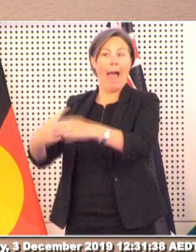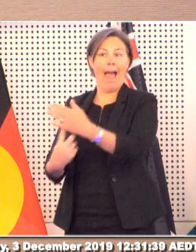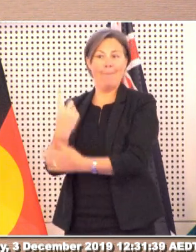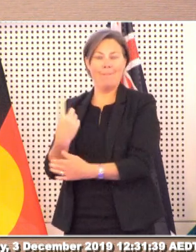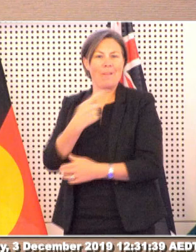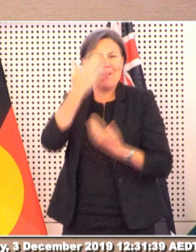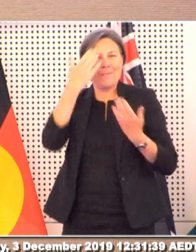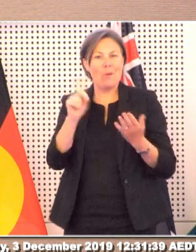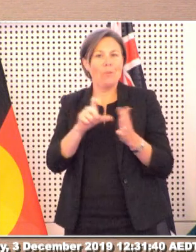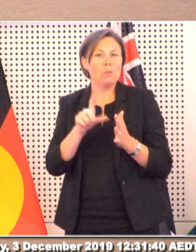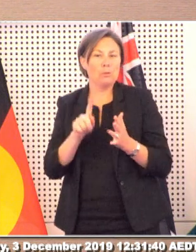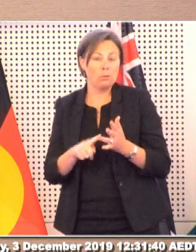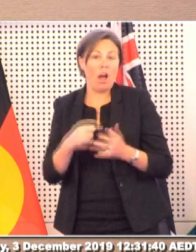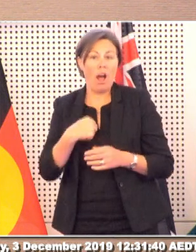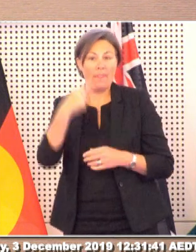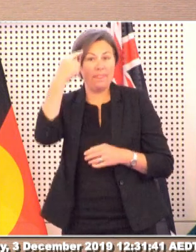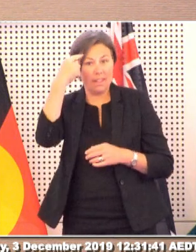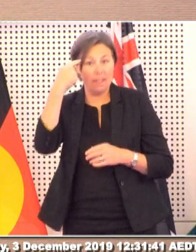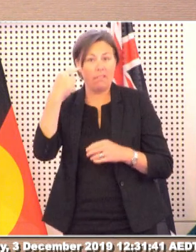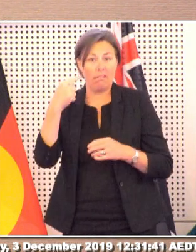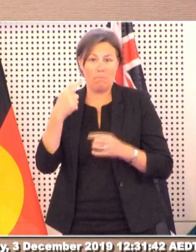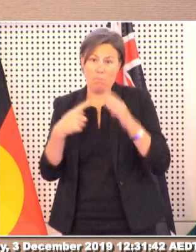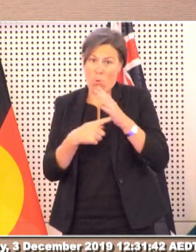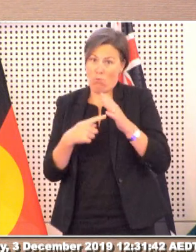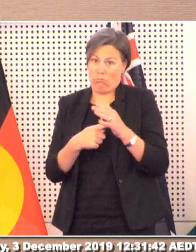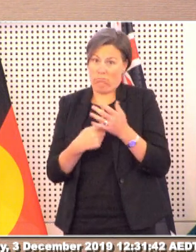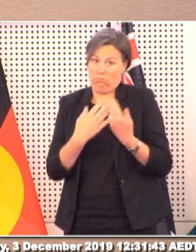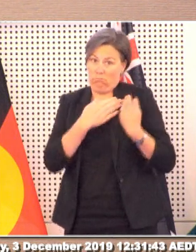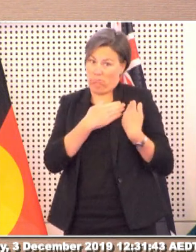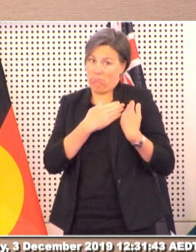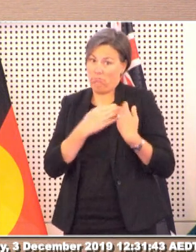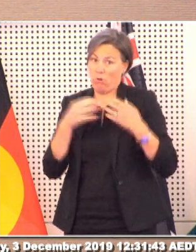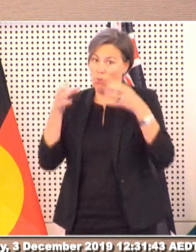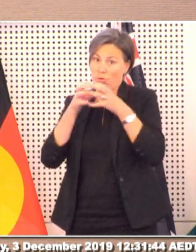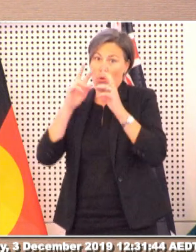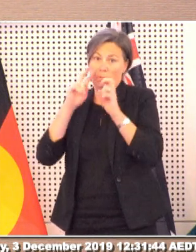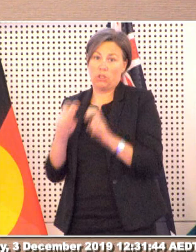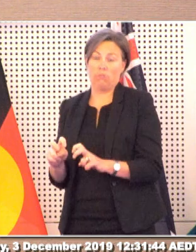So I think that there is an important role for the Commission in practically building